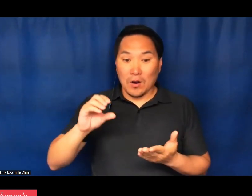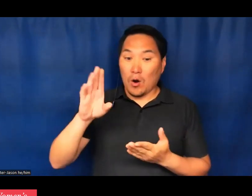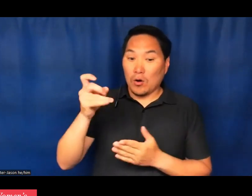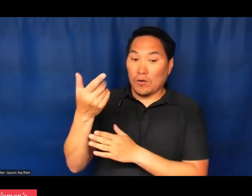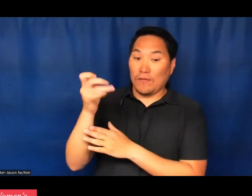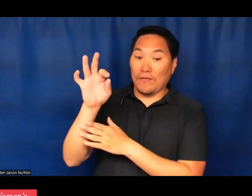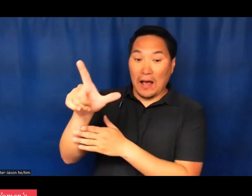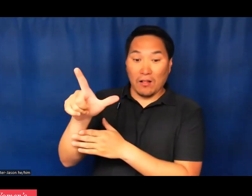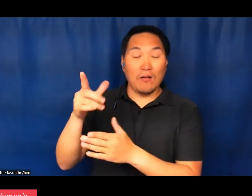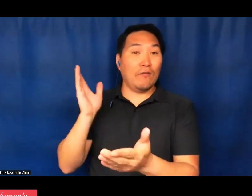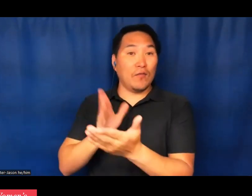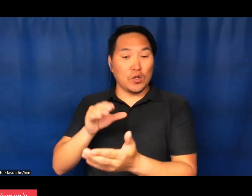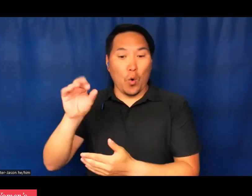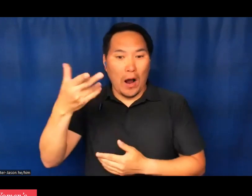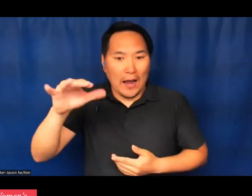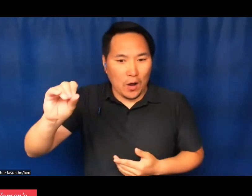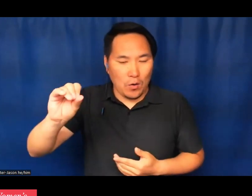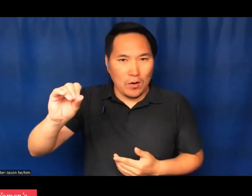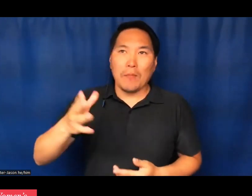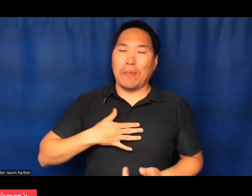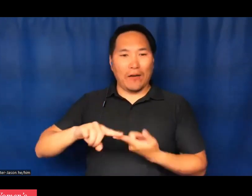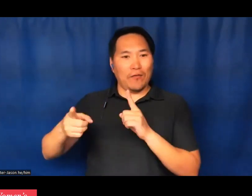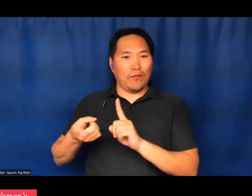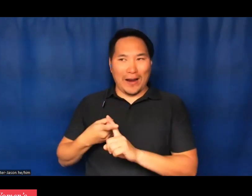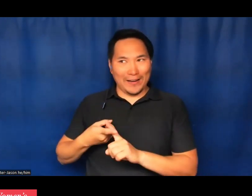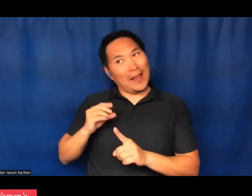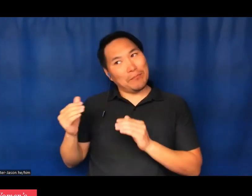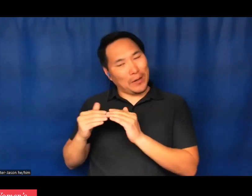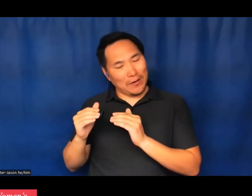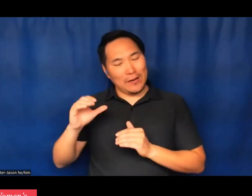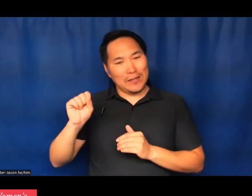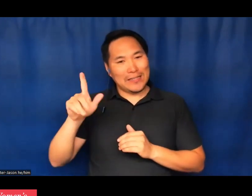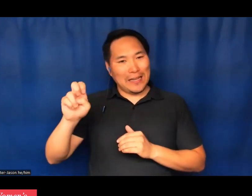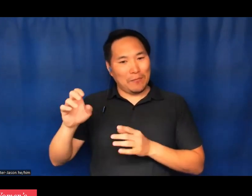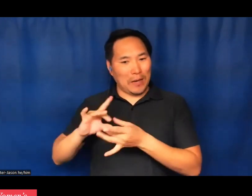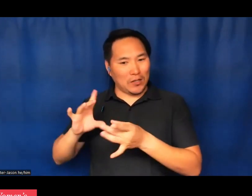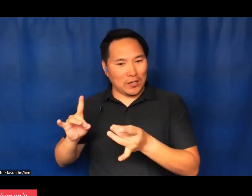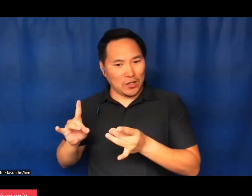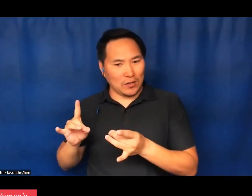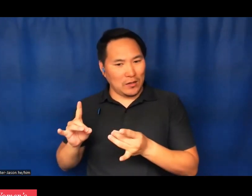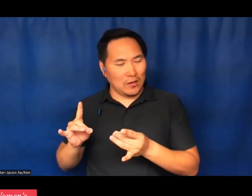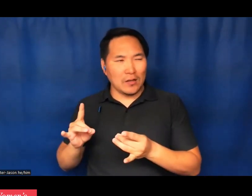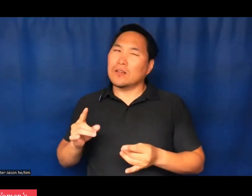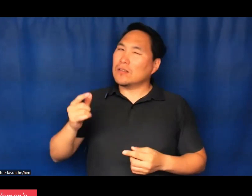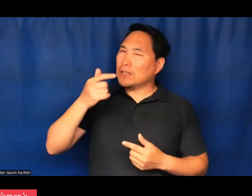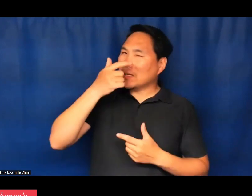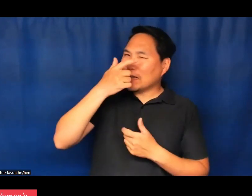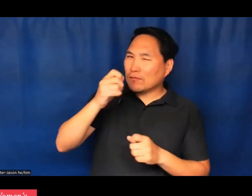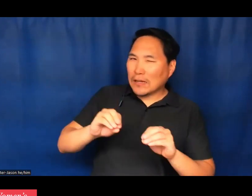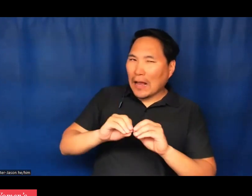And as my friend and colleague Steve points out, conspicuously obvious that he did not